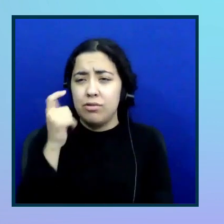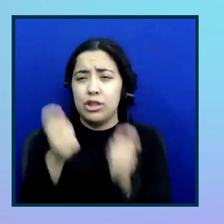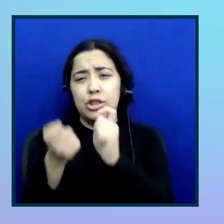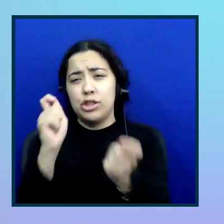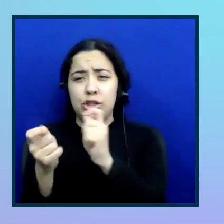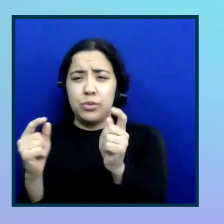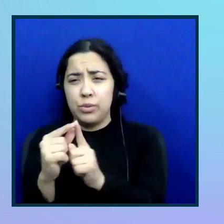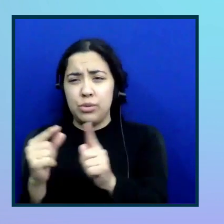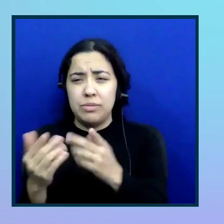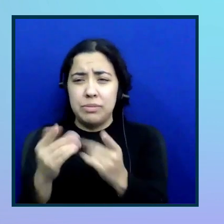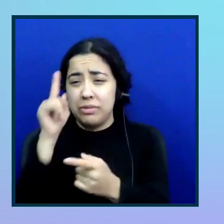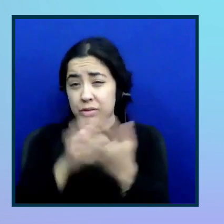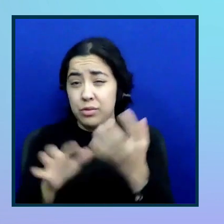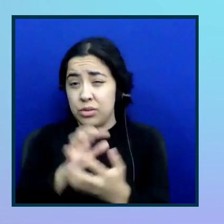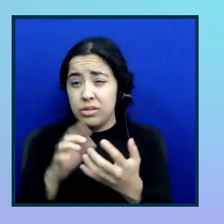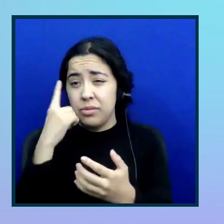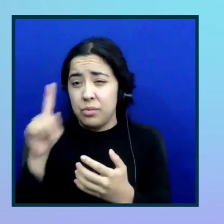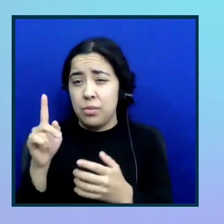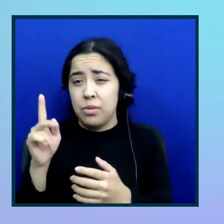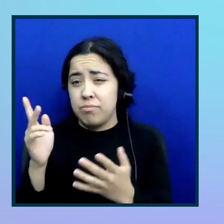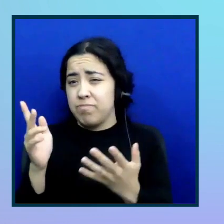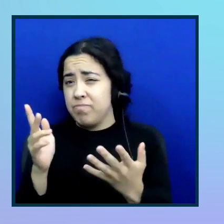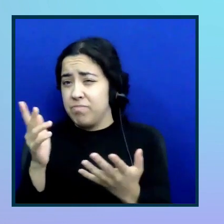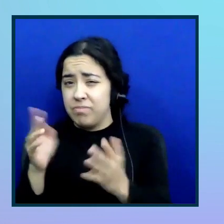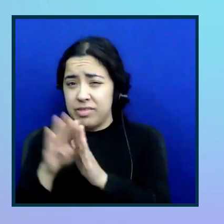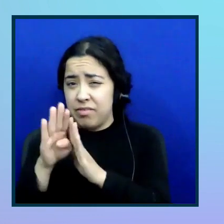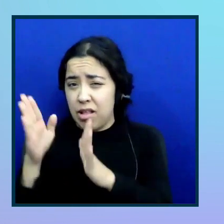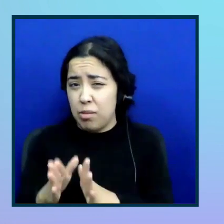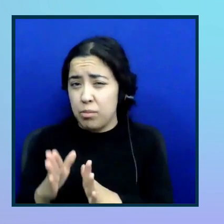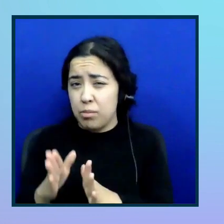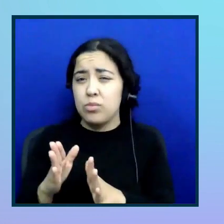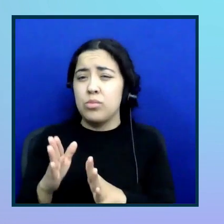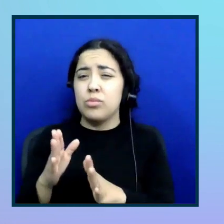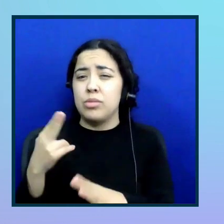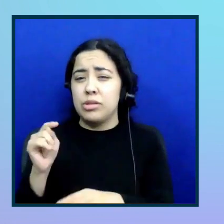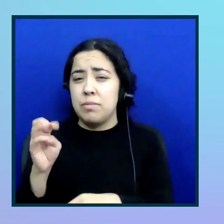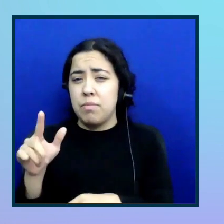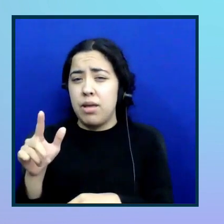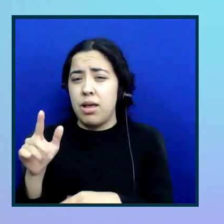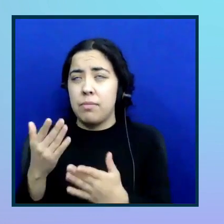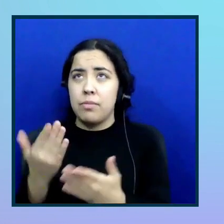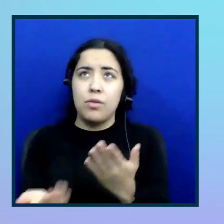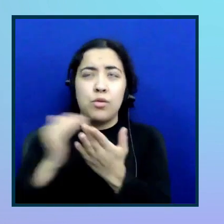it might be confusing for developers. The HTML spec might need to be rewritten in some regards.